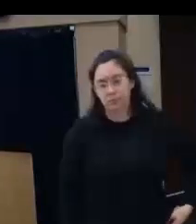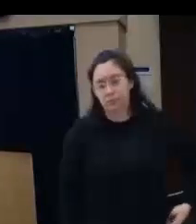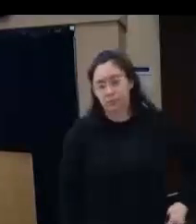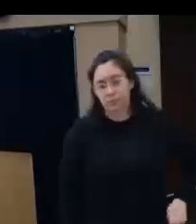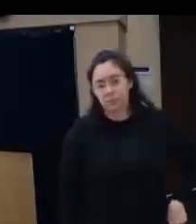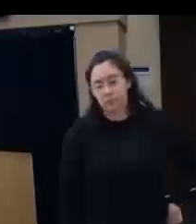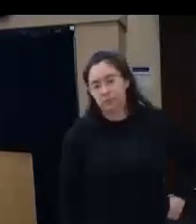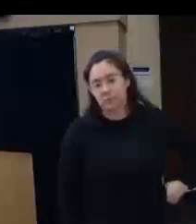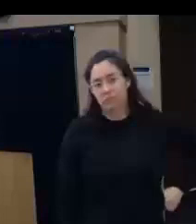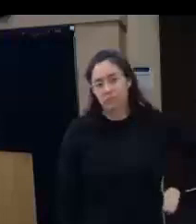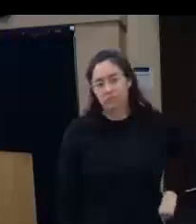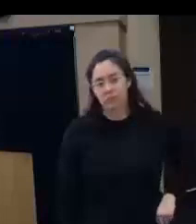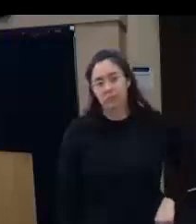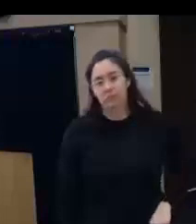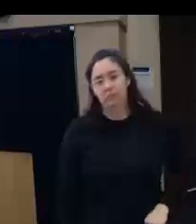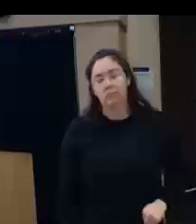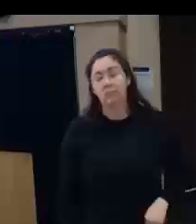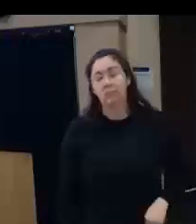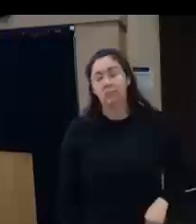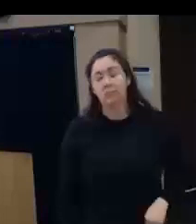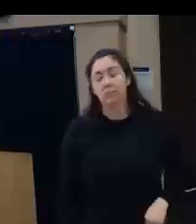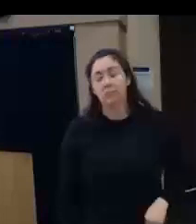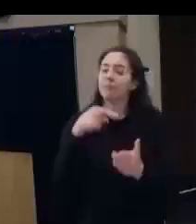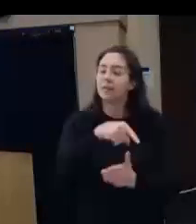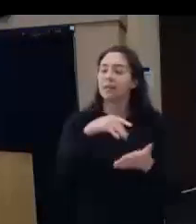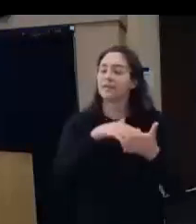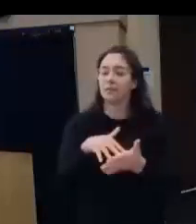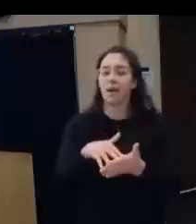I'm going to tell you talk to you a little bit about this study we did so approach is stands